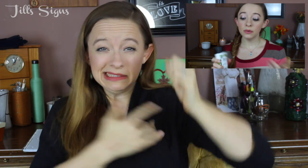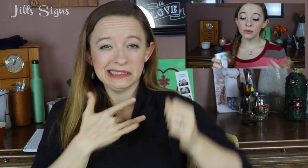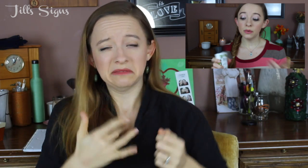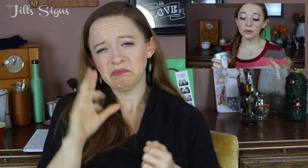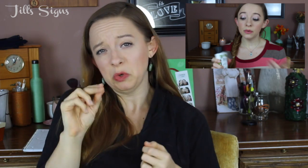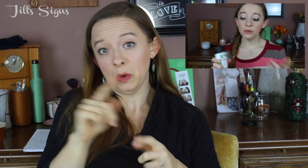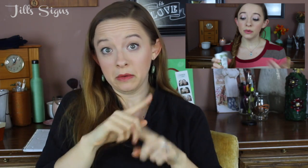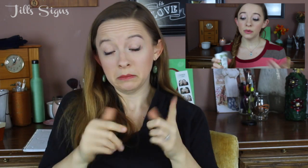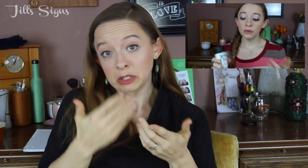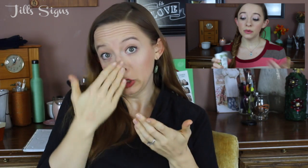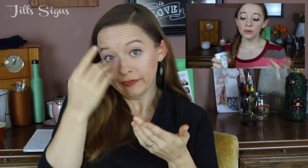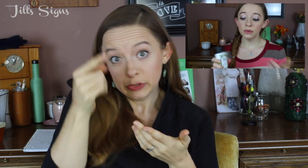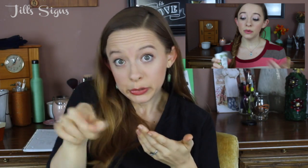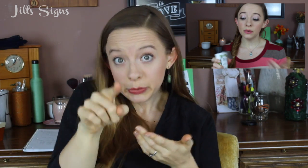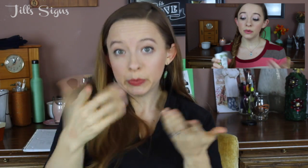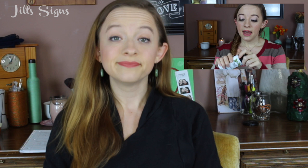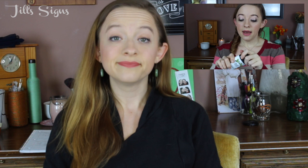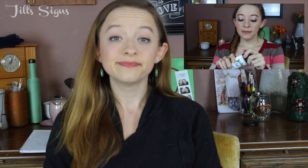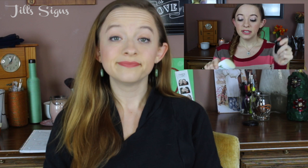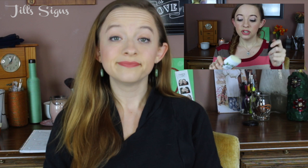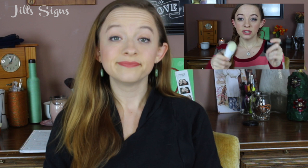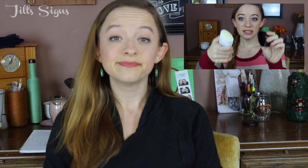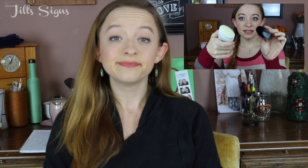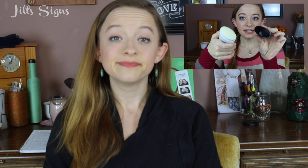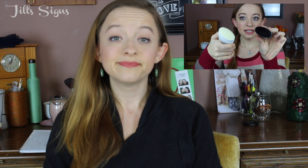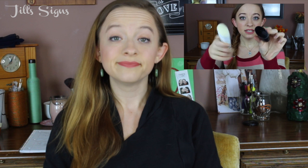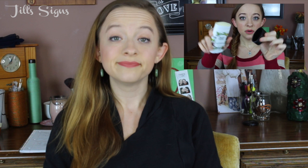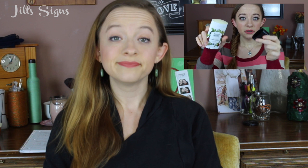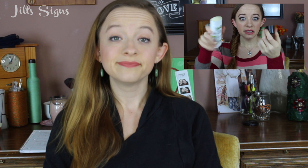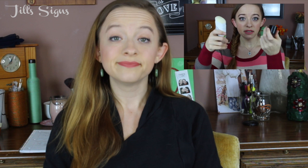"Umm this is just a stick deodorant.